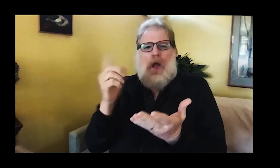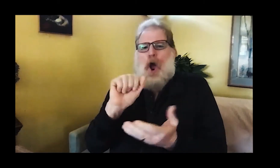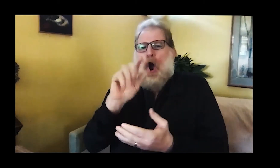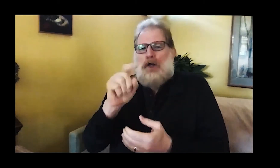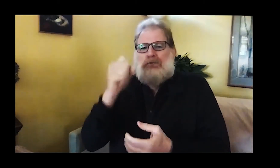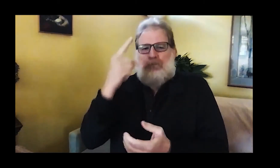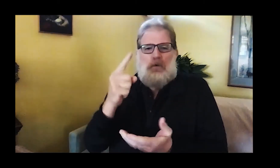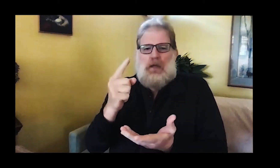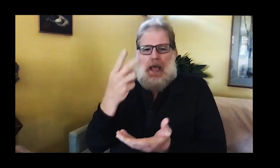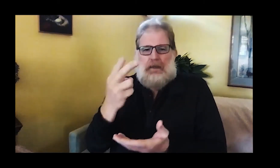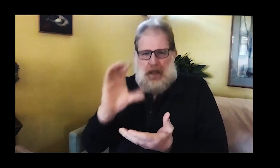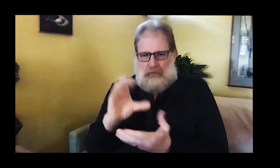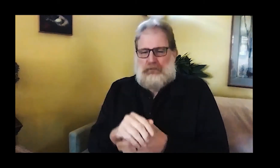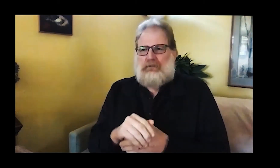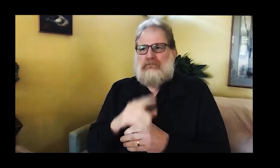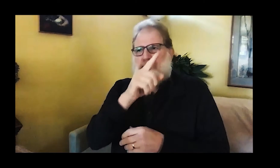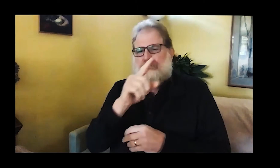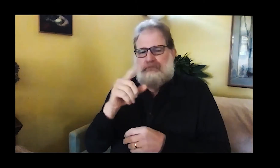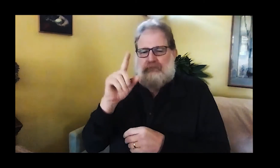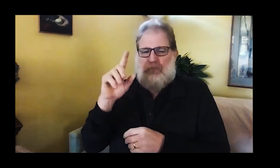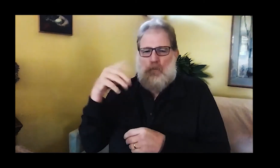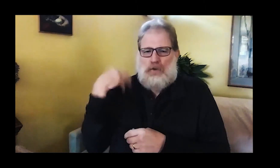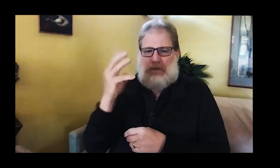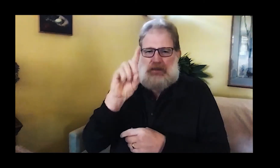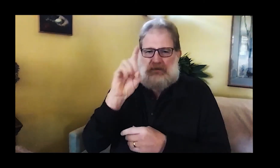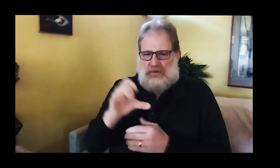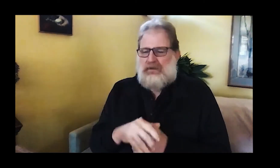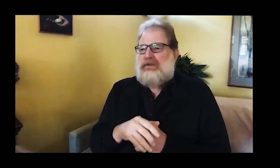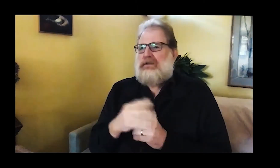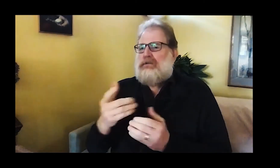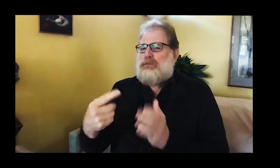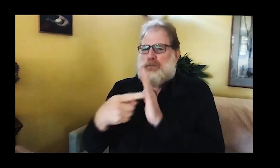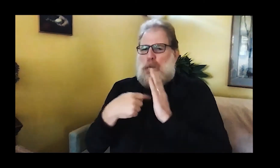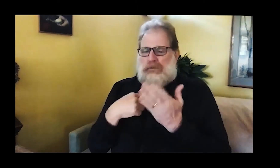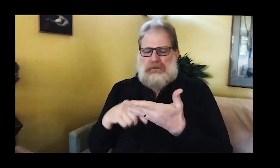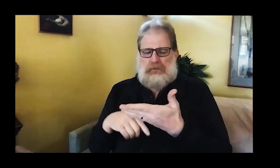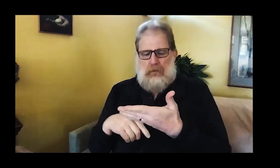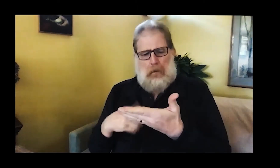for something regarding arts and the handicapped, out in Washington, DC, and she showed it to me